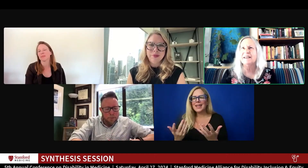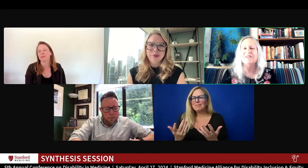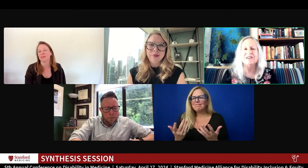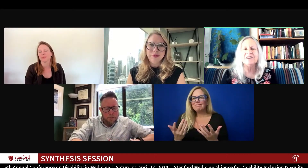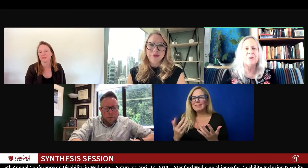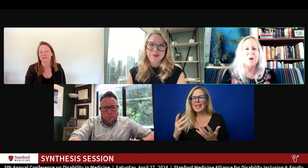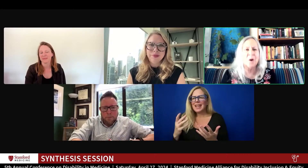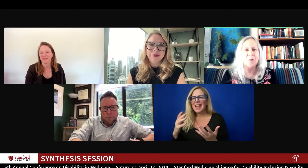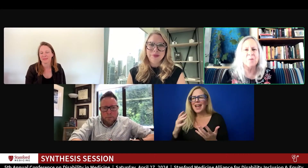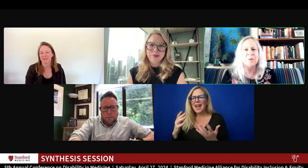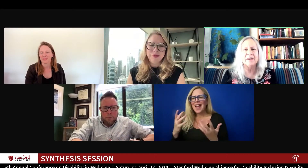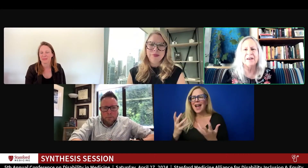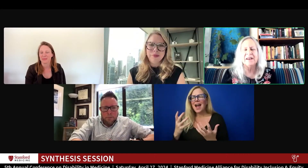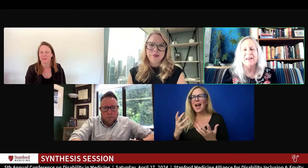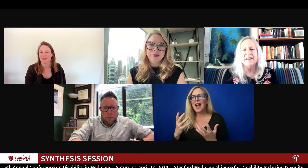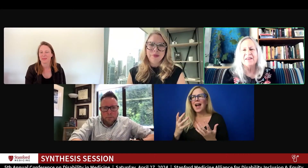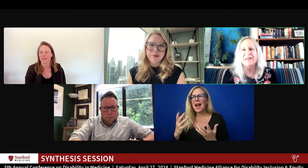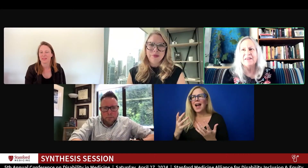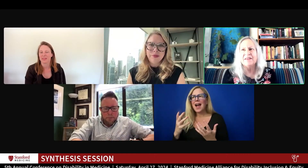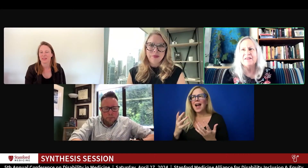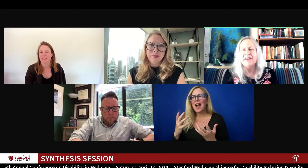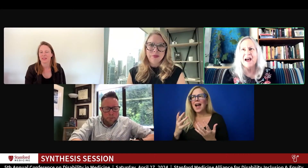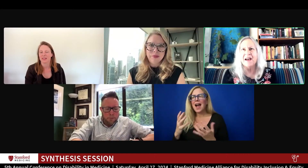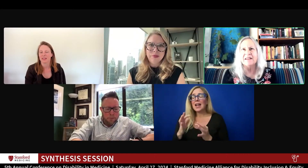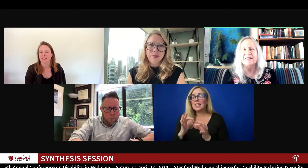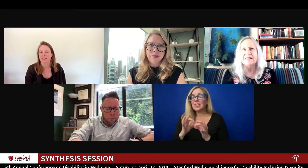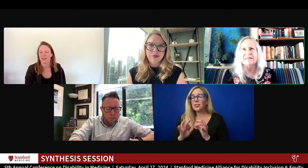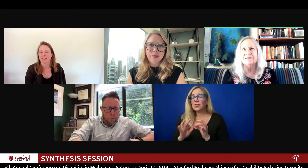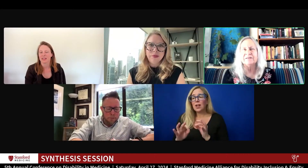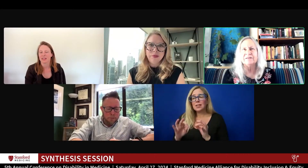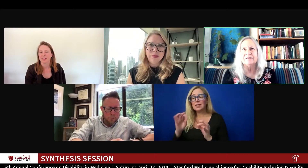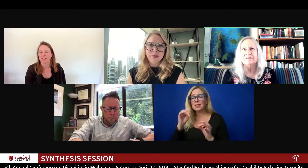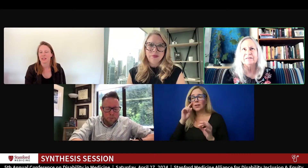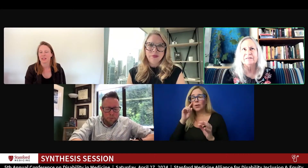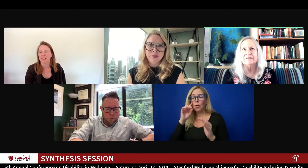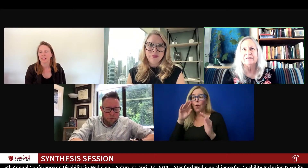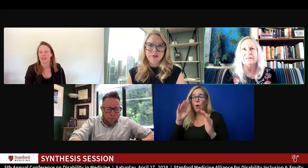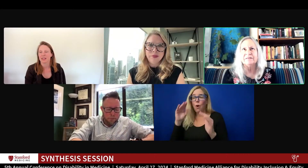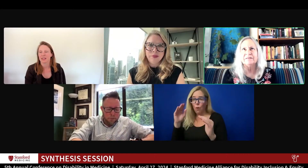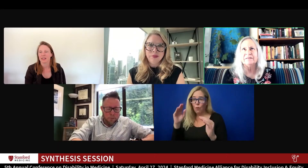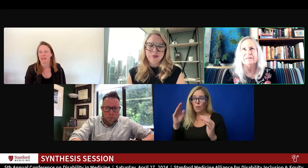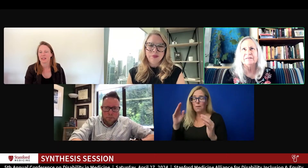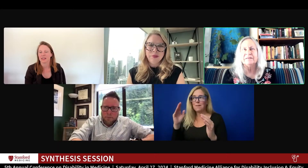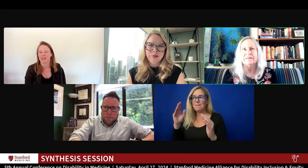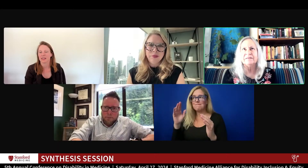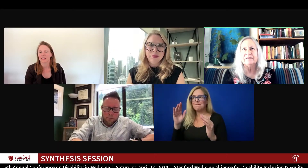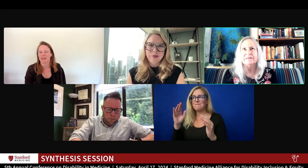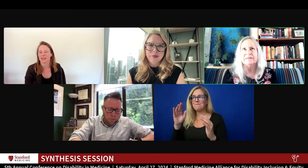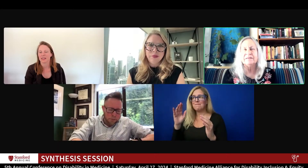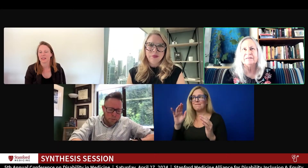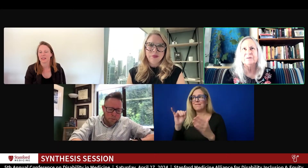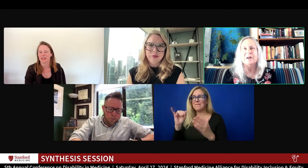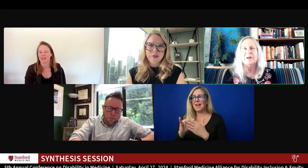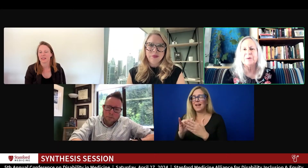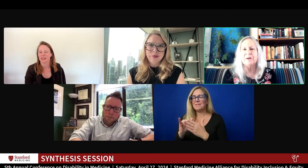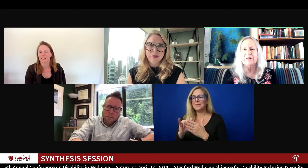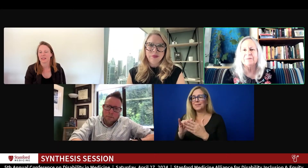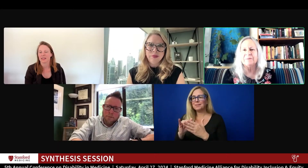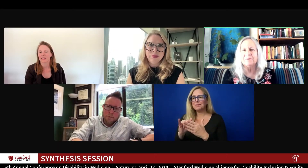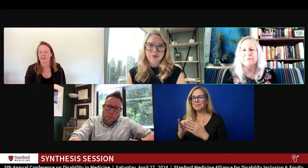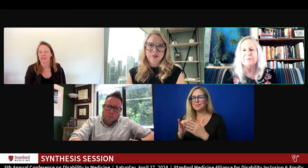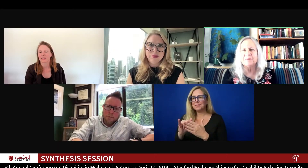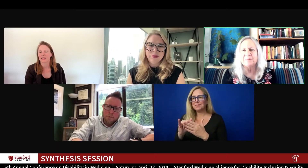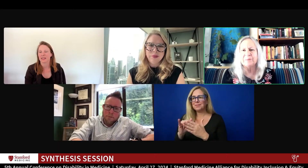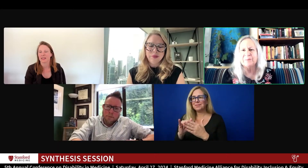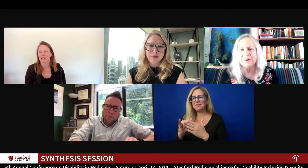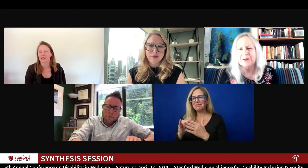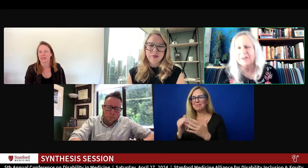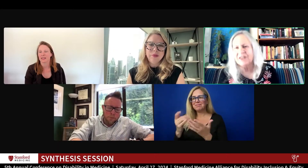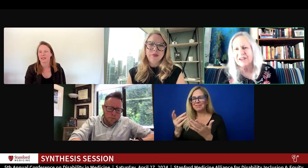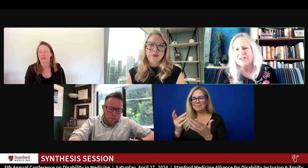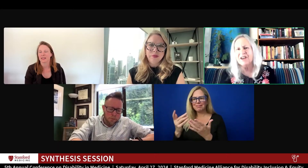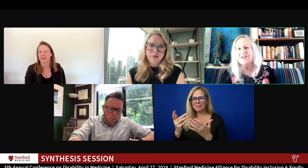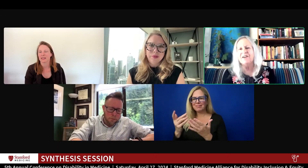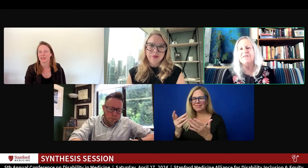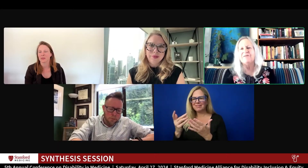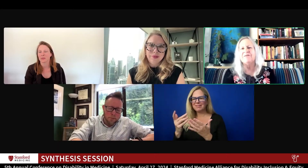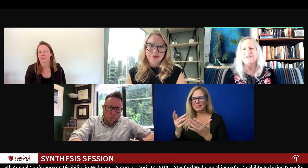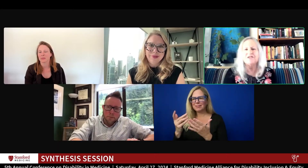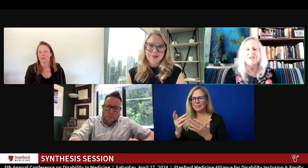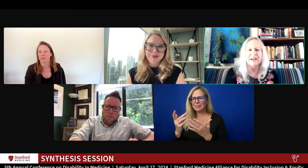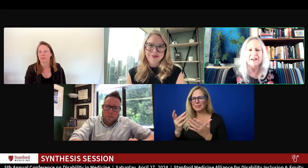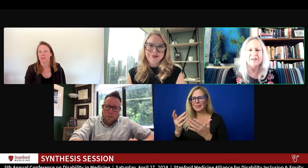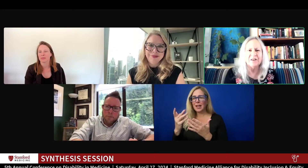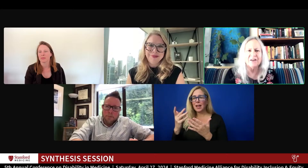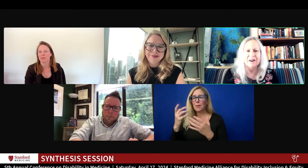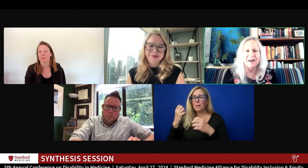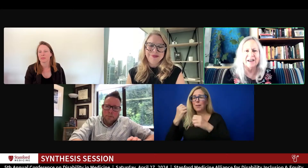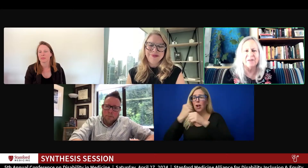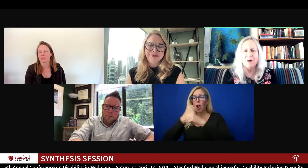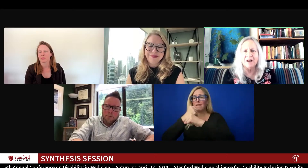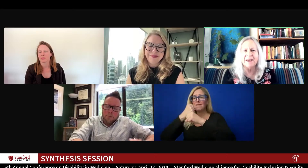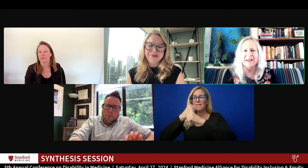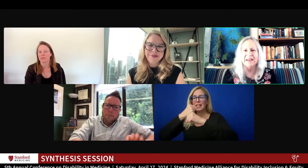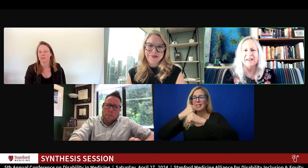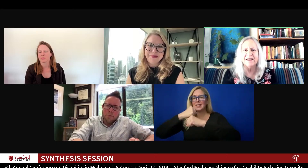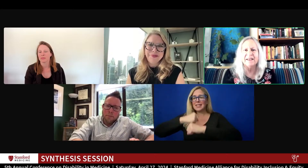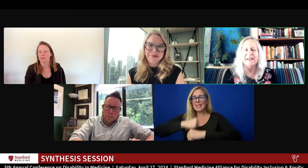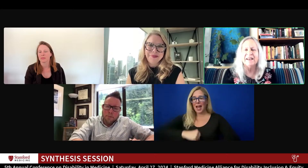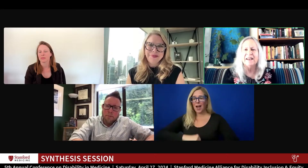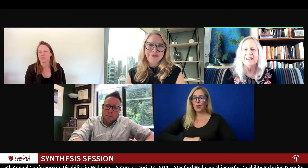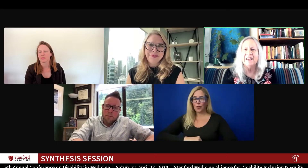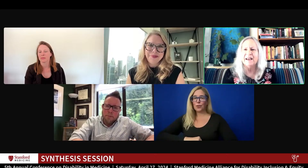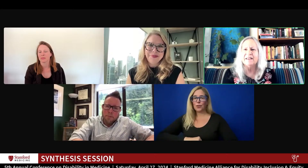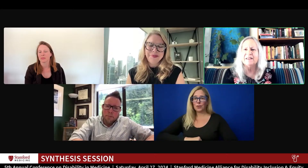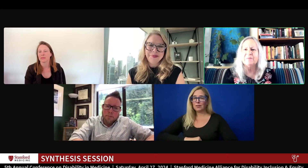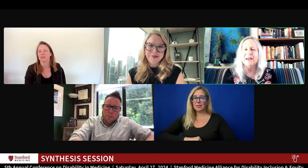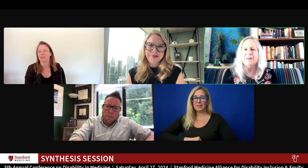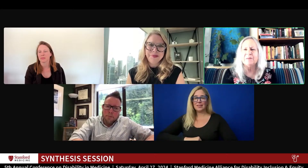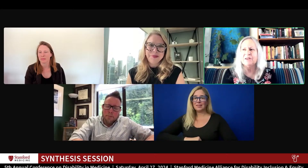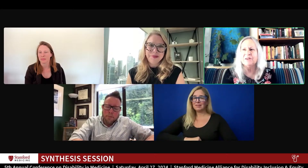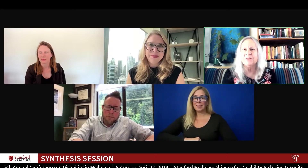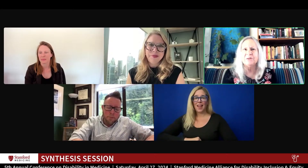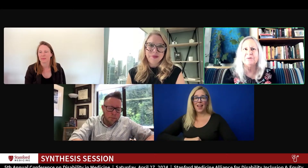I just hope that, We can put our chest down, our fist down, and walk in, and be able to